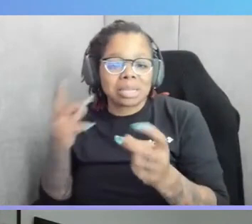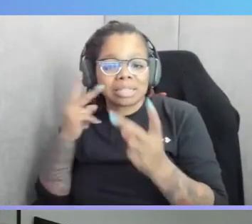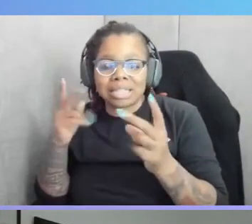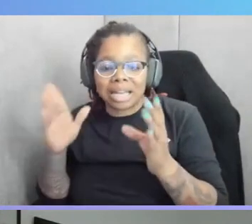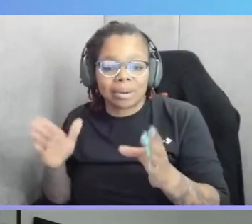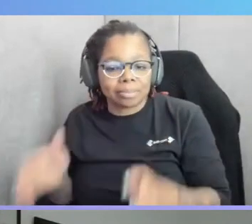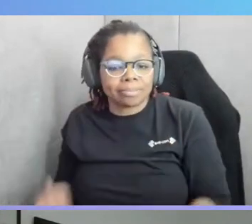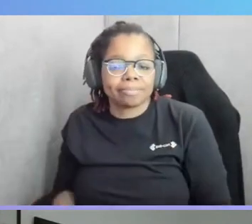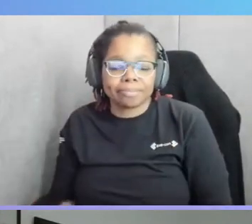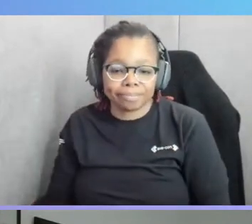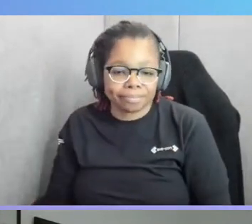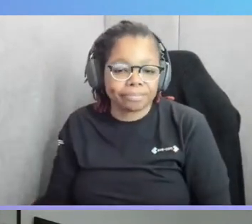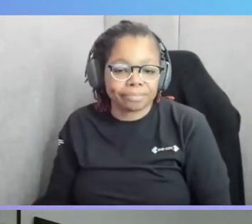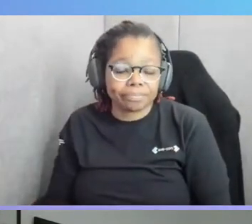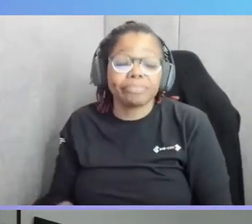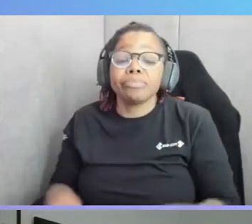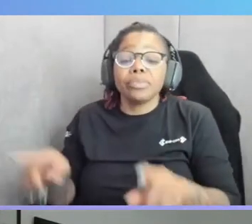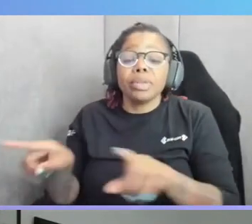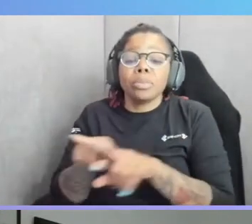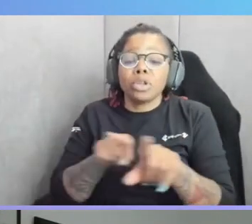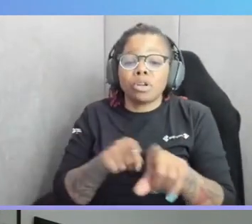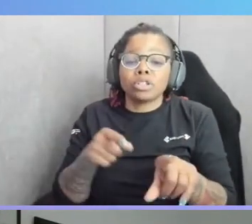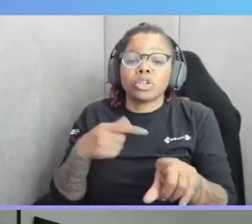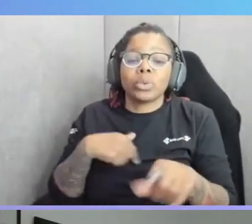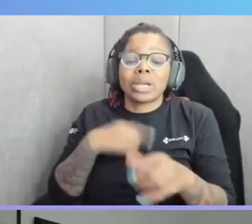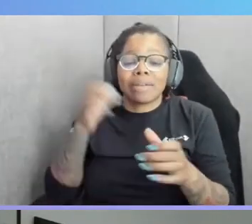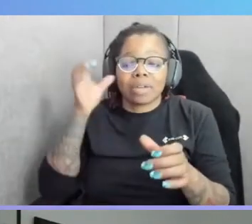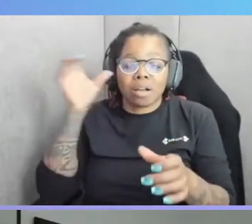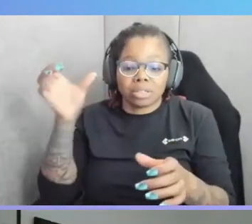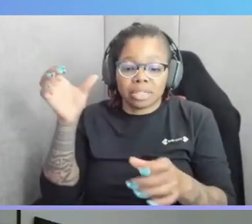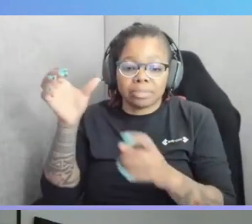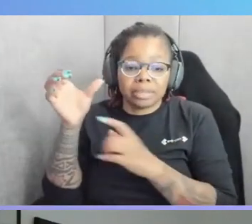then we also had this concept of additional functionality that